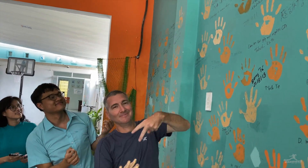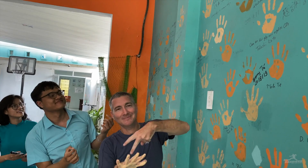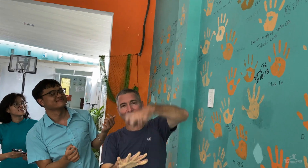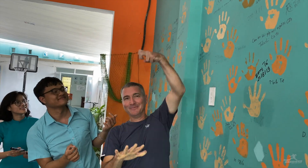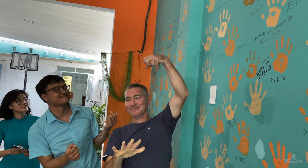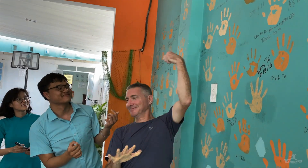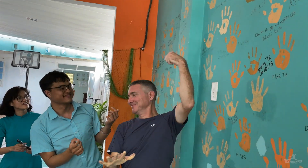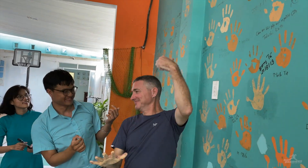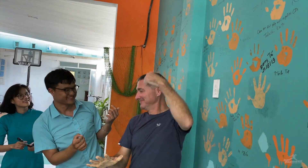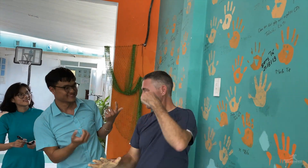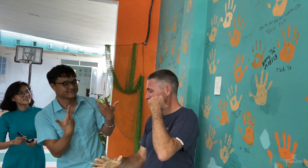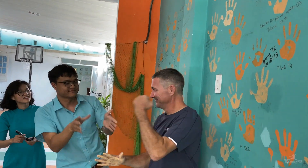I've marked my "Joel" here!